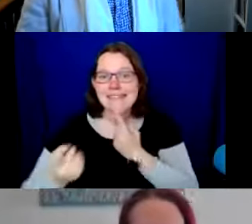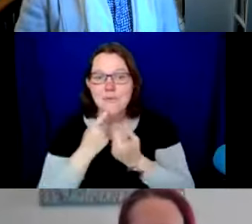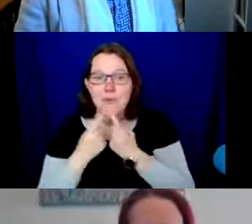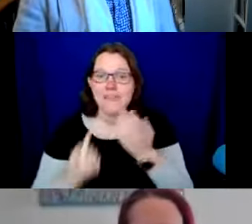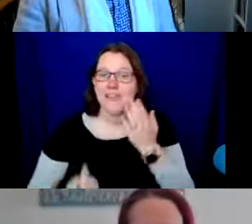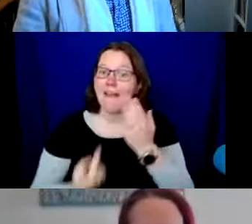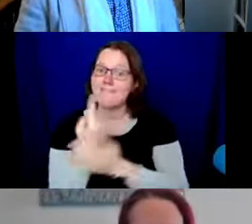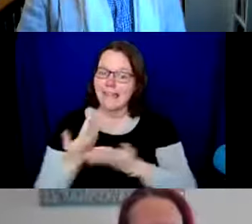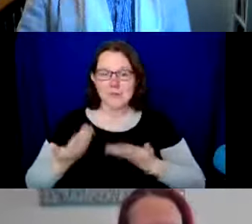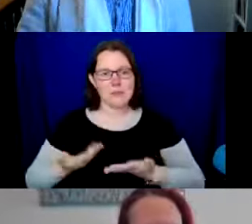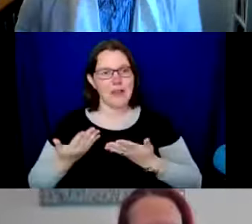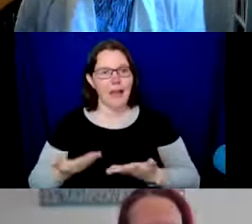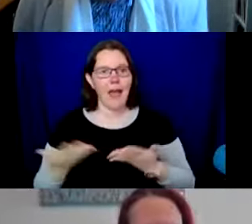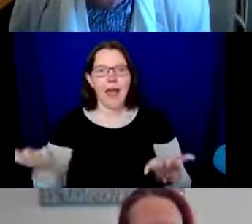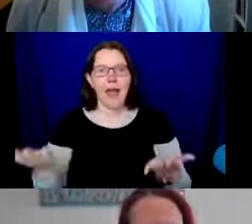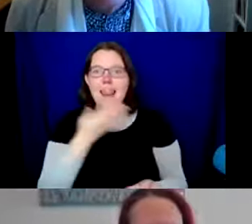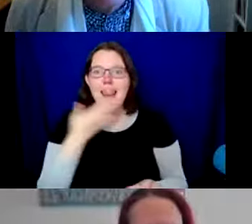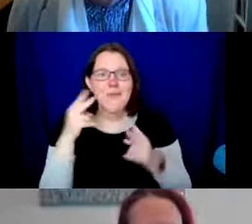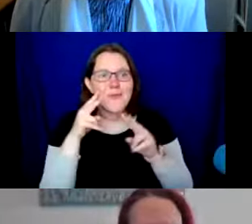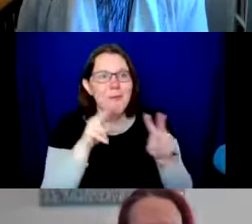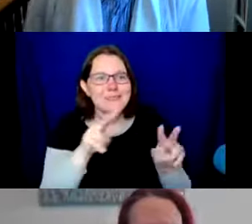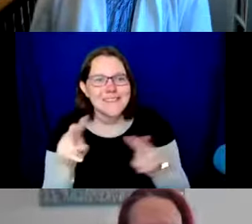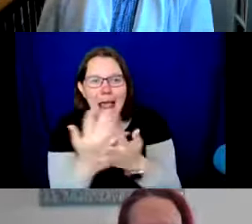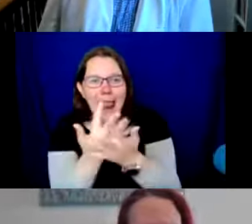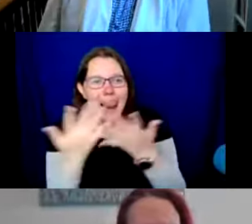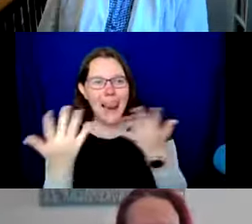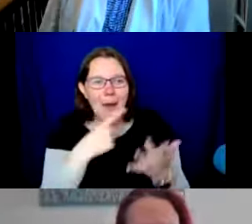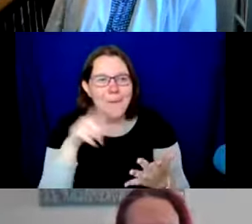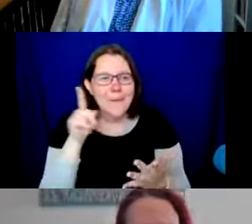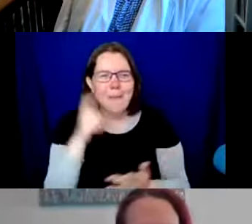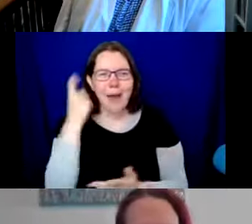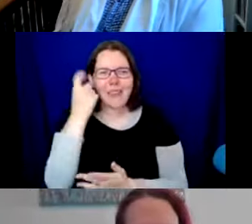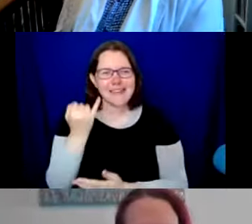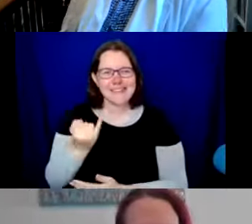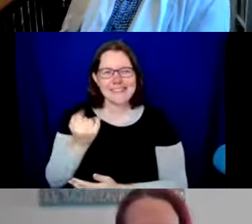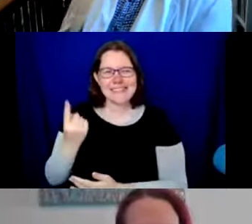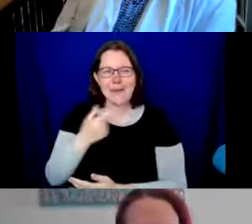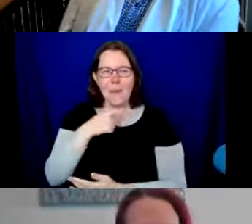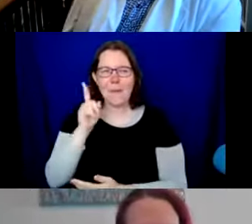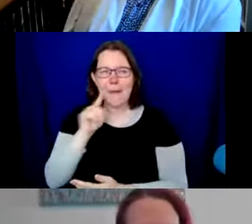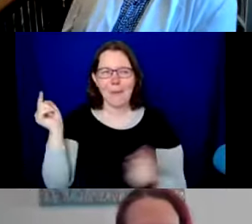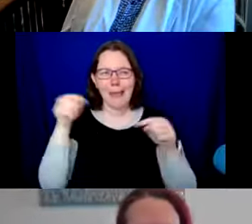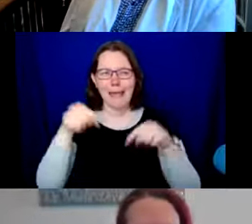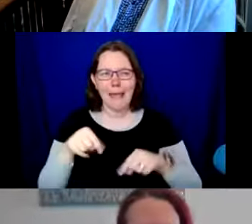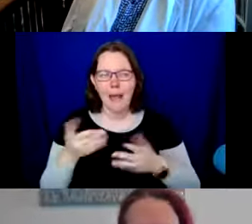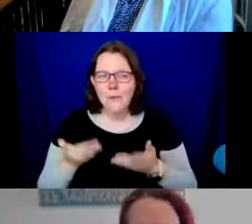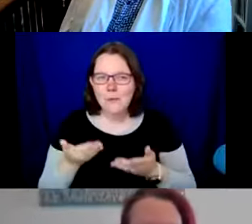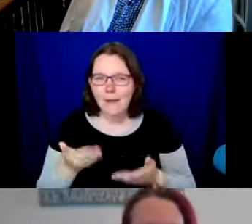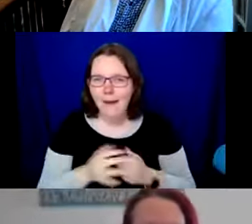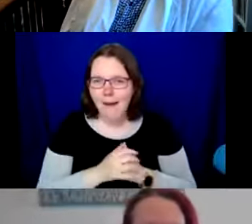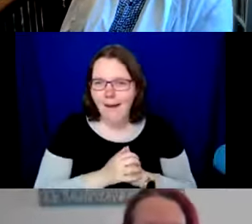have so many of you here I think we're at 61 at the moment I'm going to hand over to Esther in